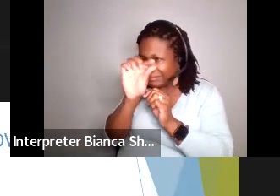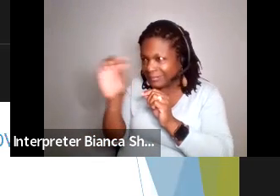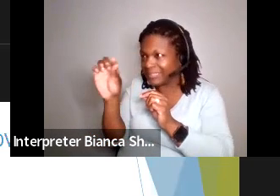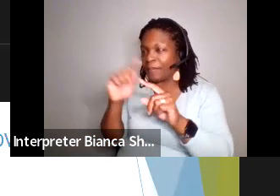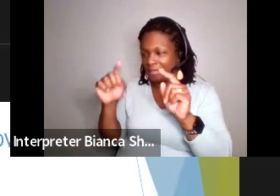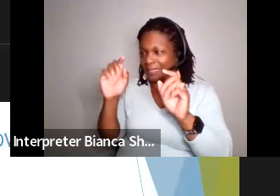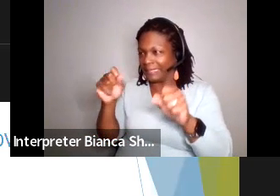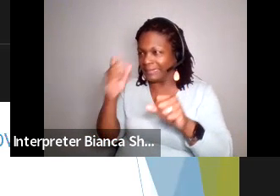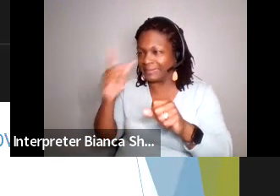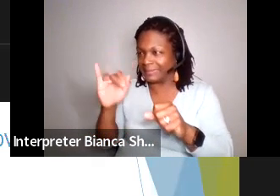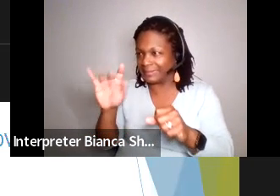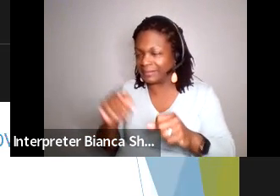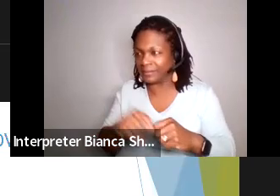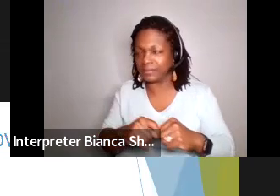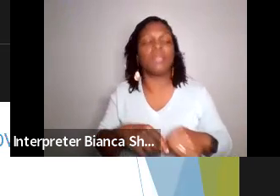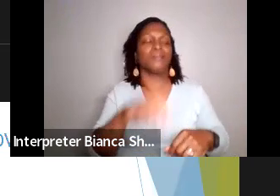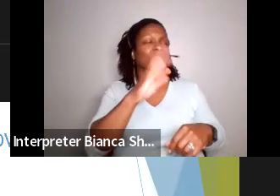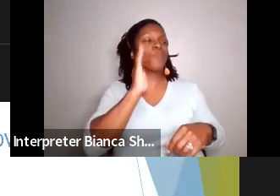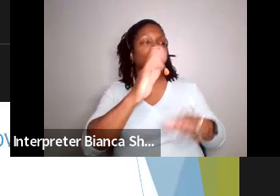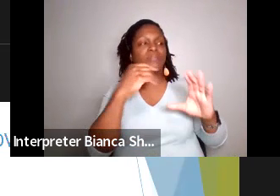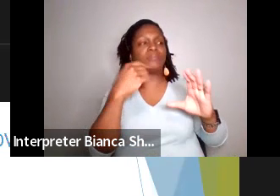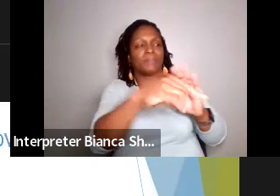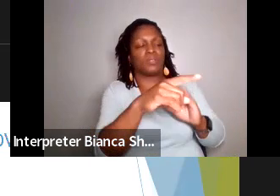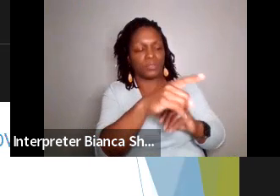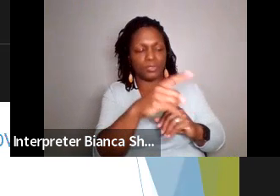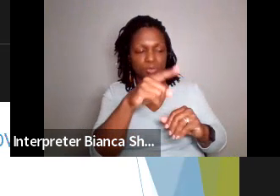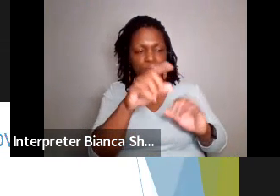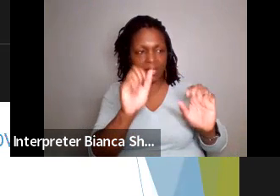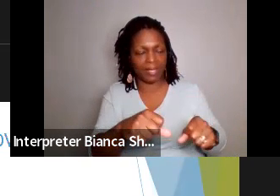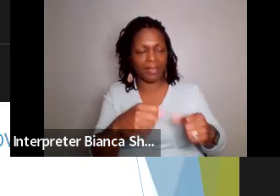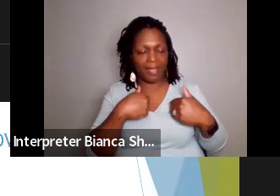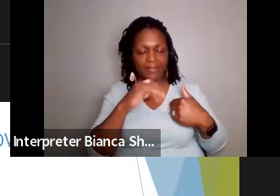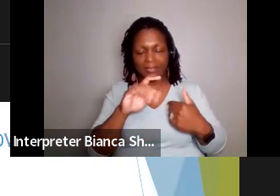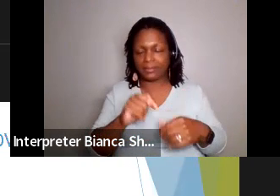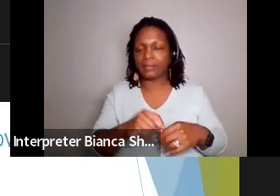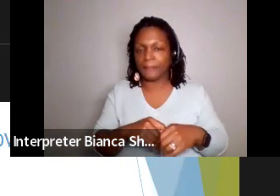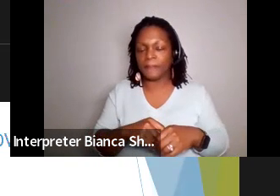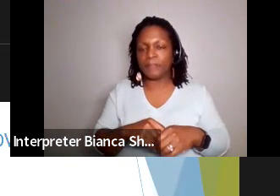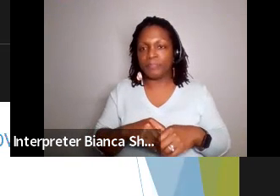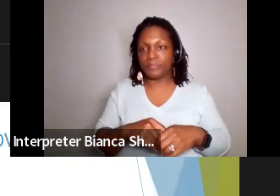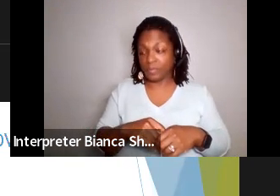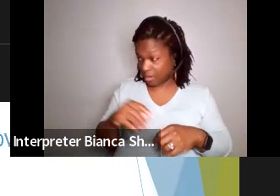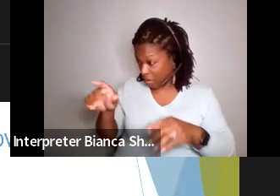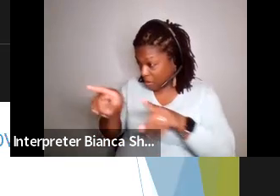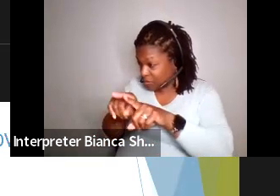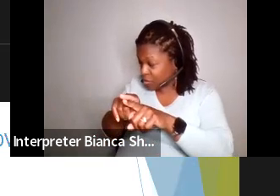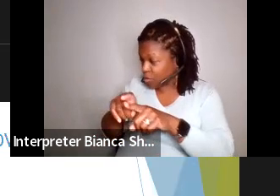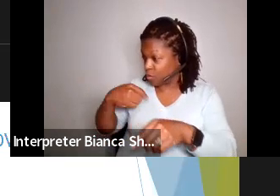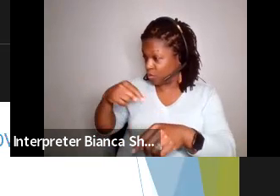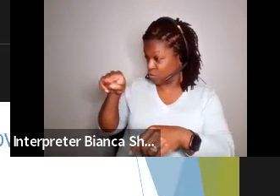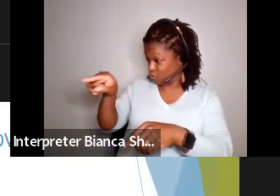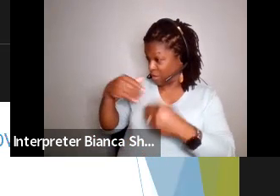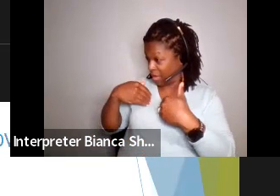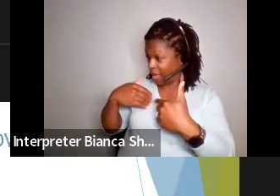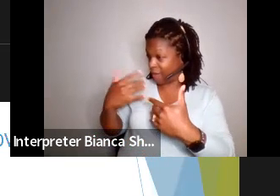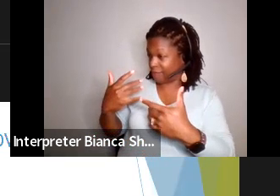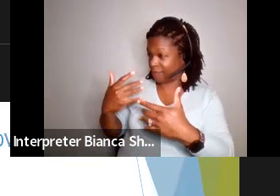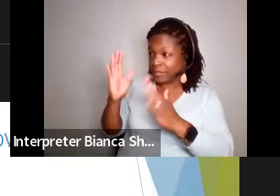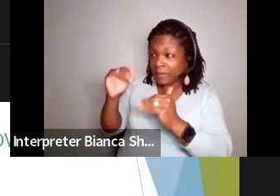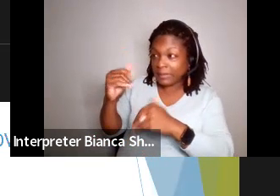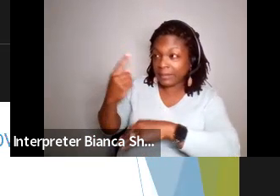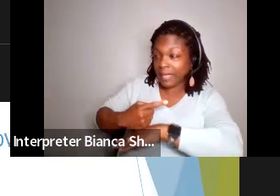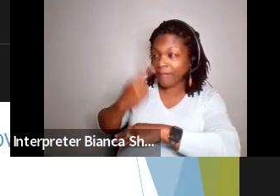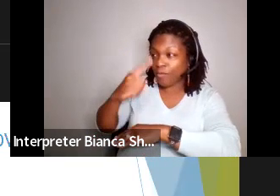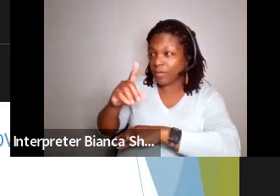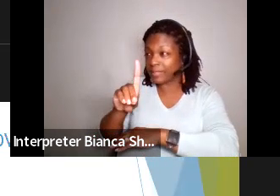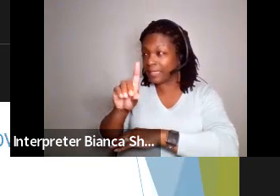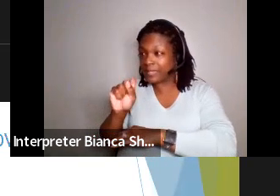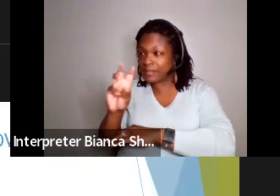So yeah, i'll send I can send it to you and then do we have an anticipated date for the Dsws to get payments?